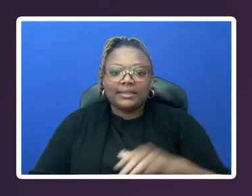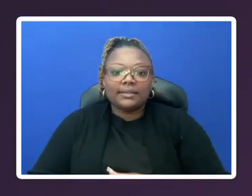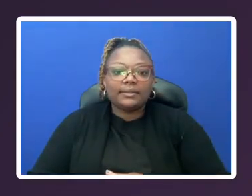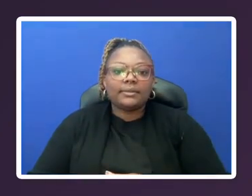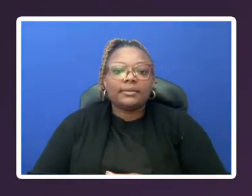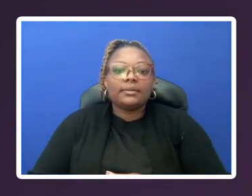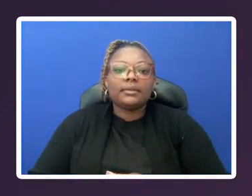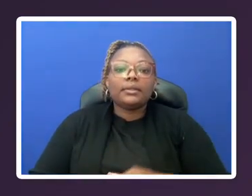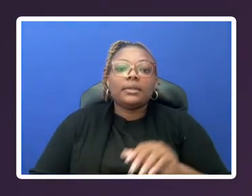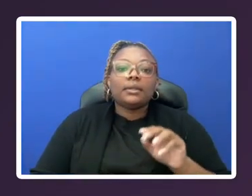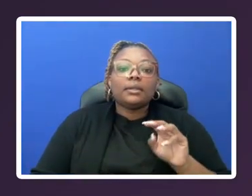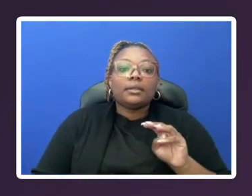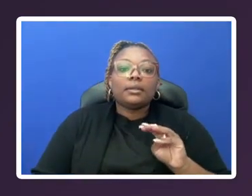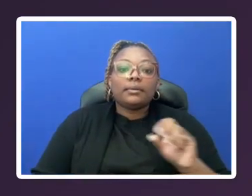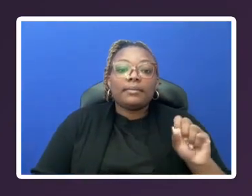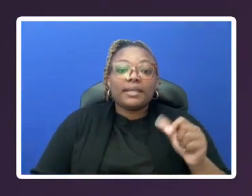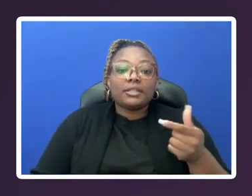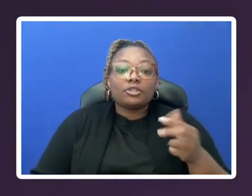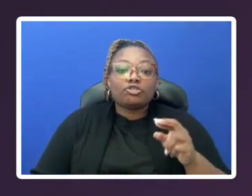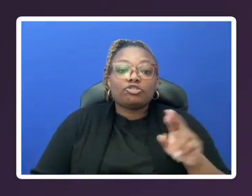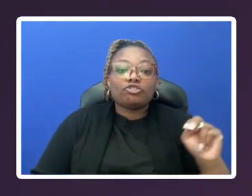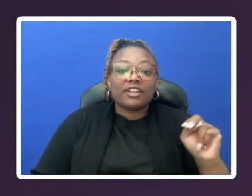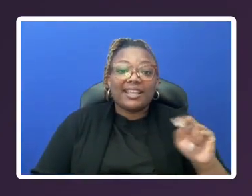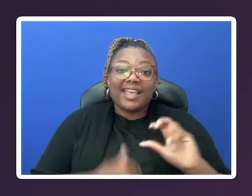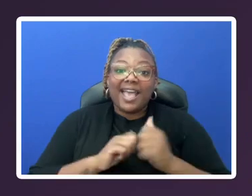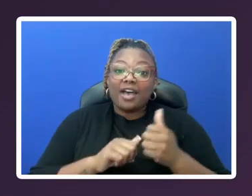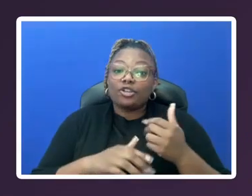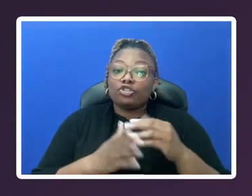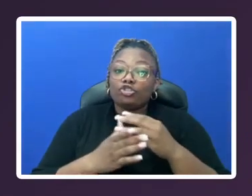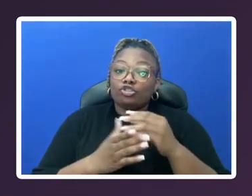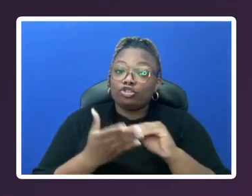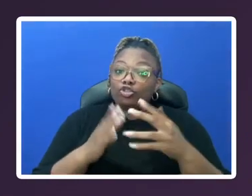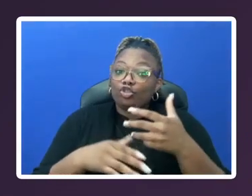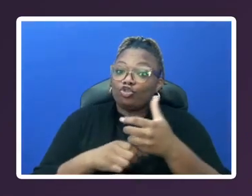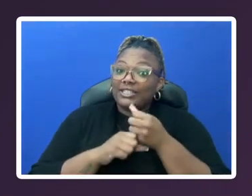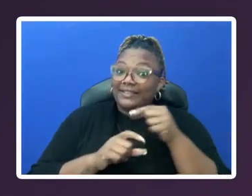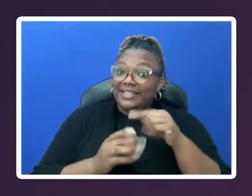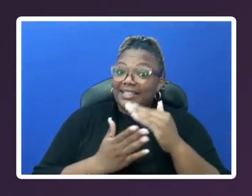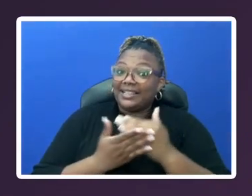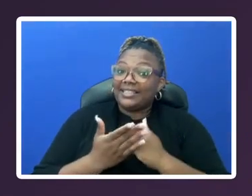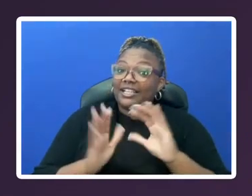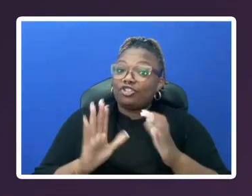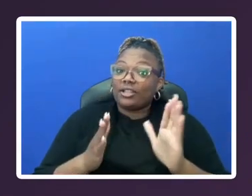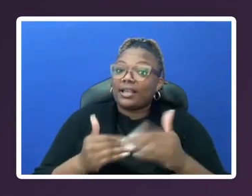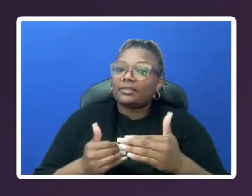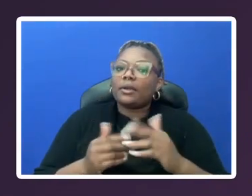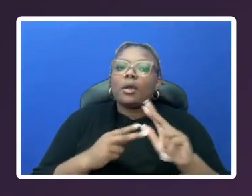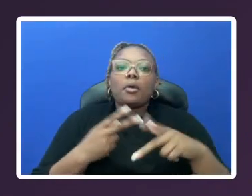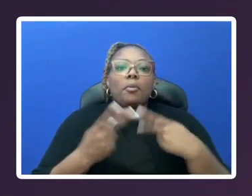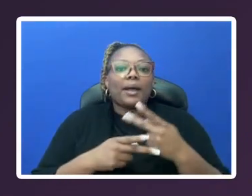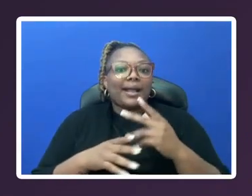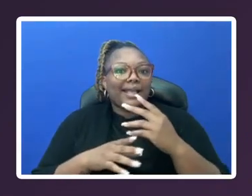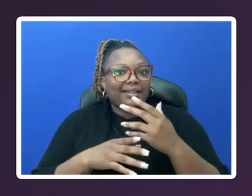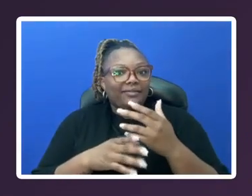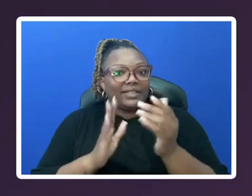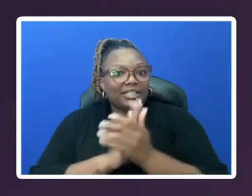how did your students receive this lesson in this classroom or what kind of skills did they gain from this lesson? Teya Green: